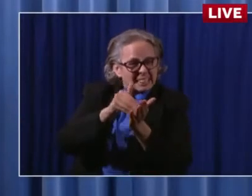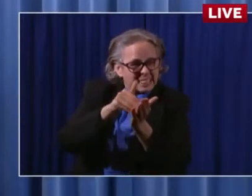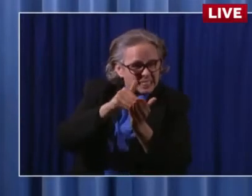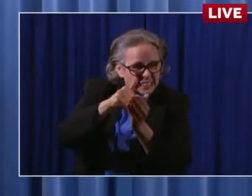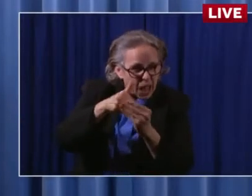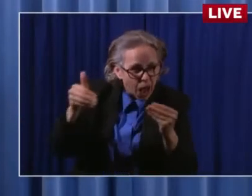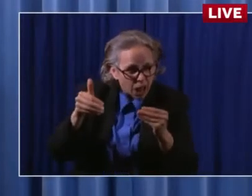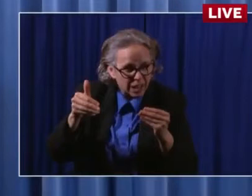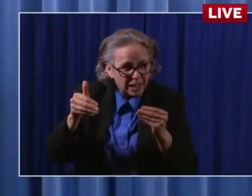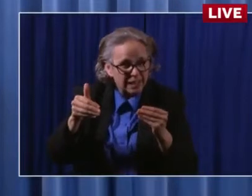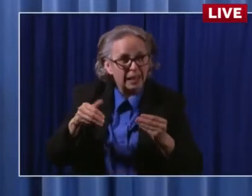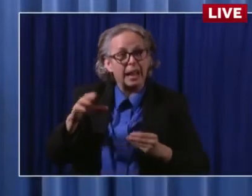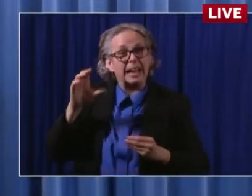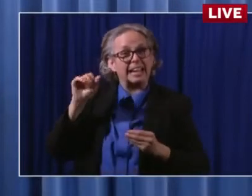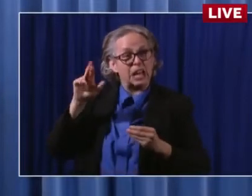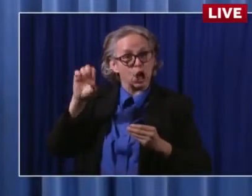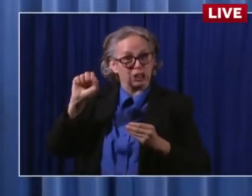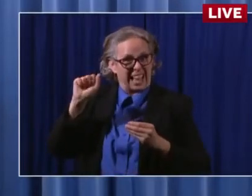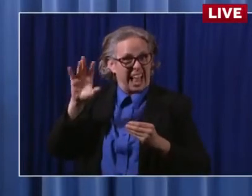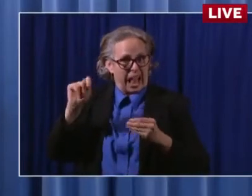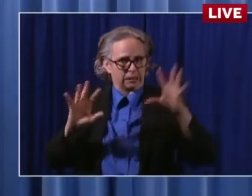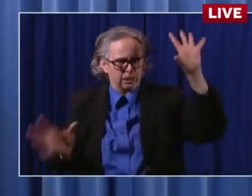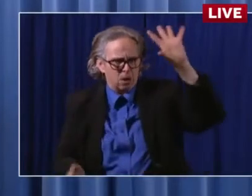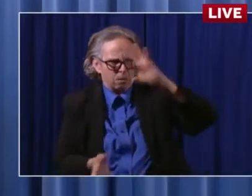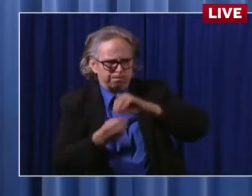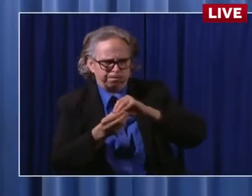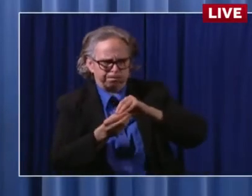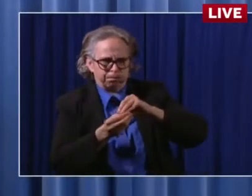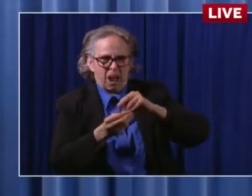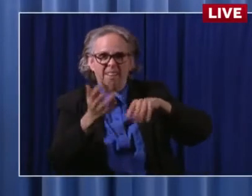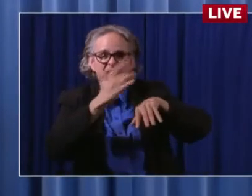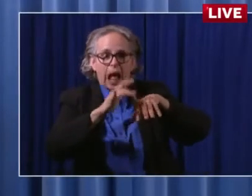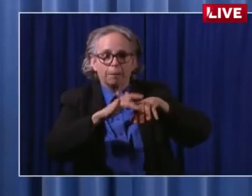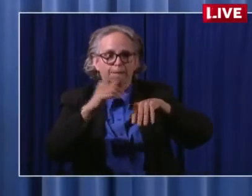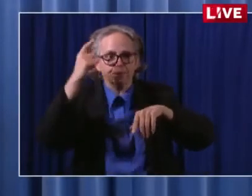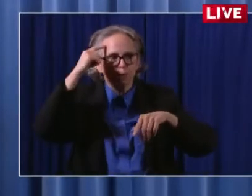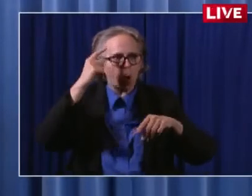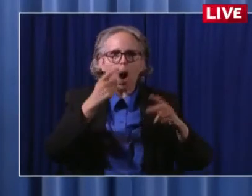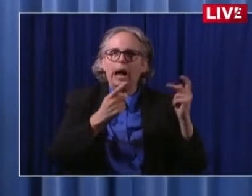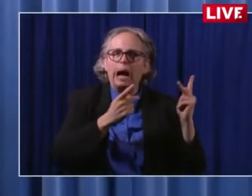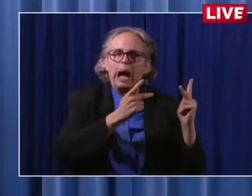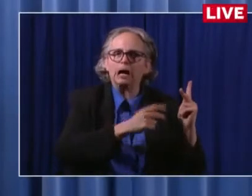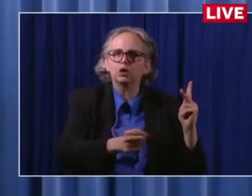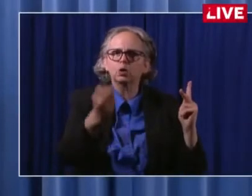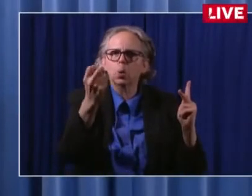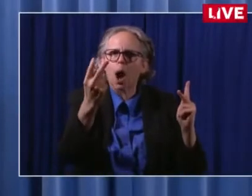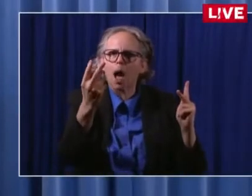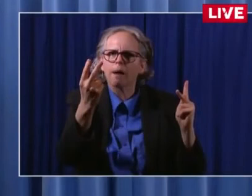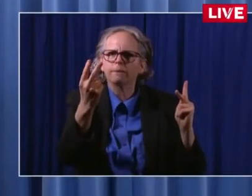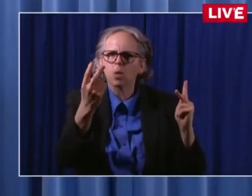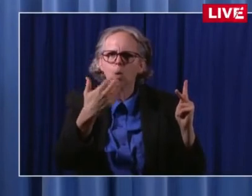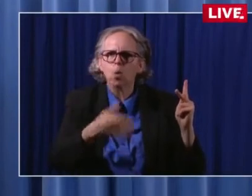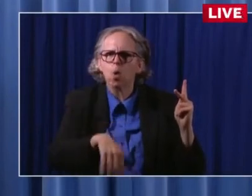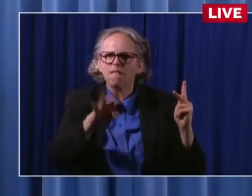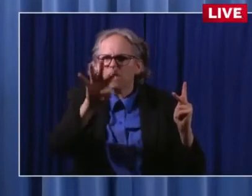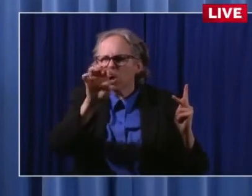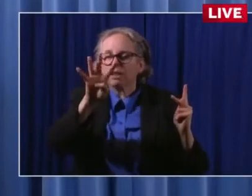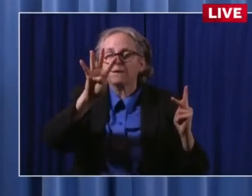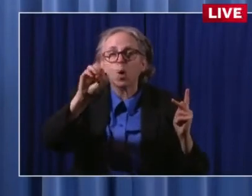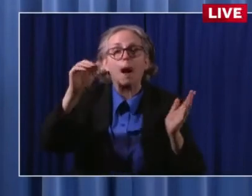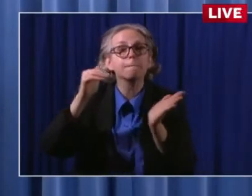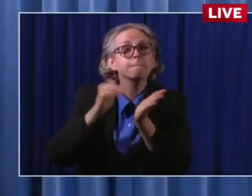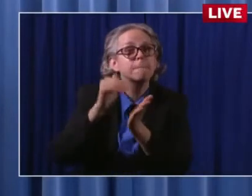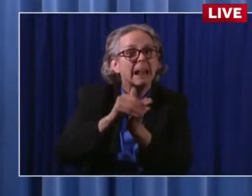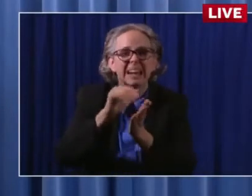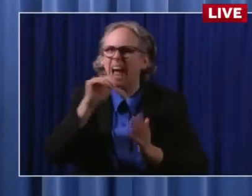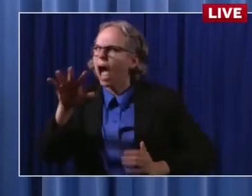$440 MILLION IN DIRECT CARES ACT FUNDING IS AVAILABLE FOR OUR K-12 SCHOOLS.